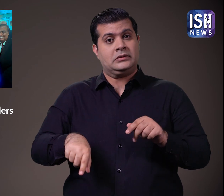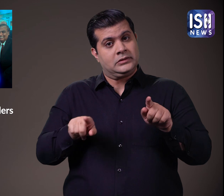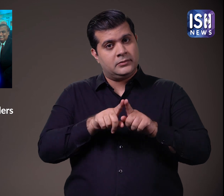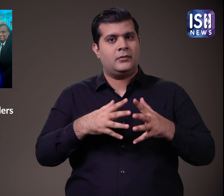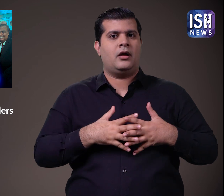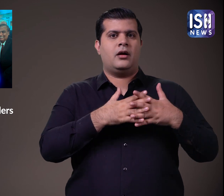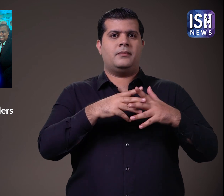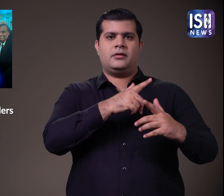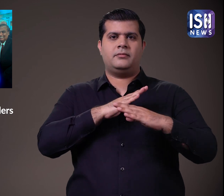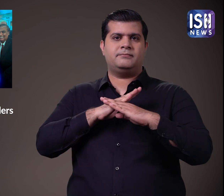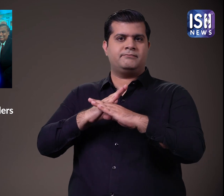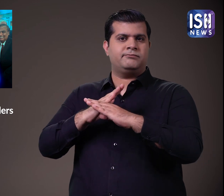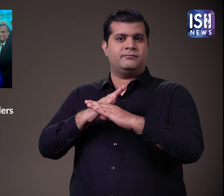Similarly US too had banned TikTok.